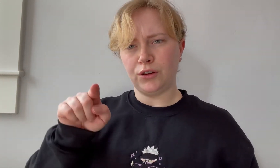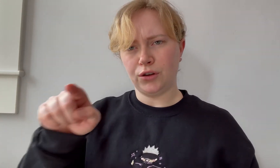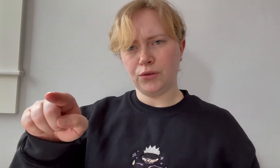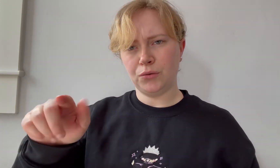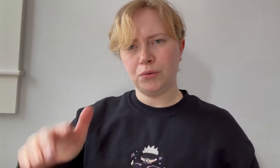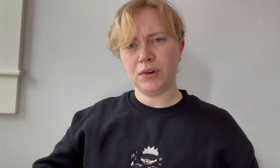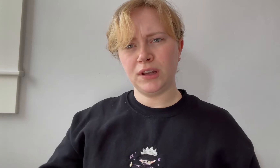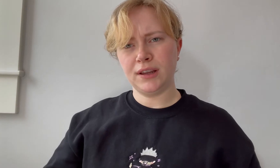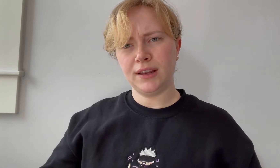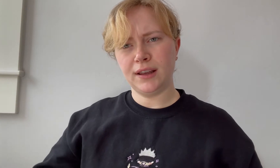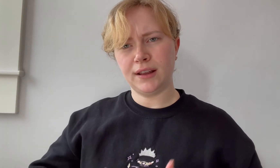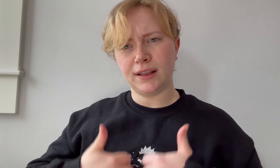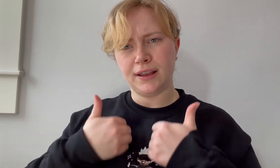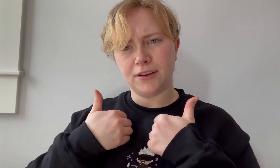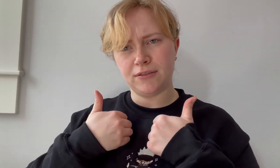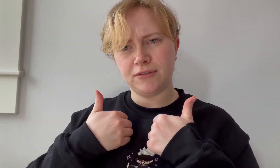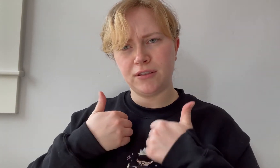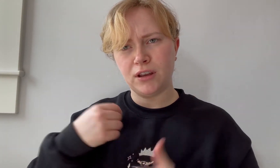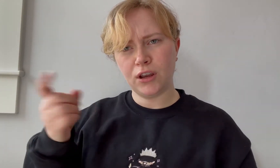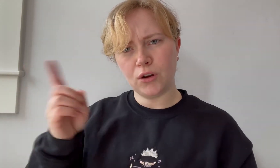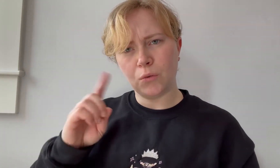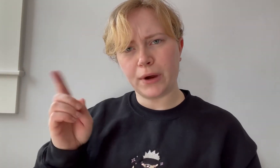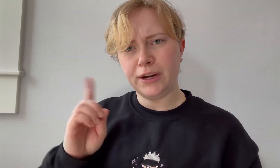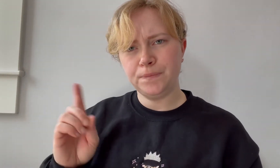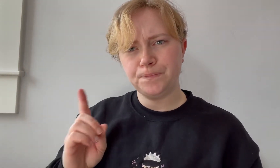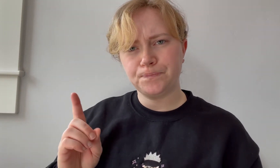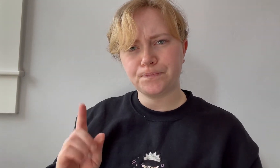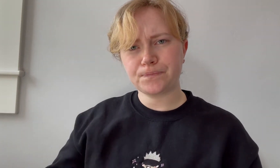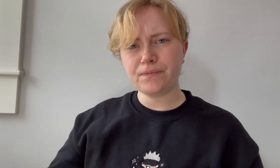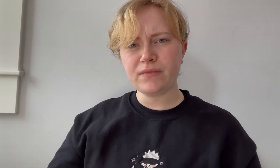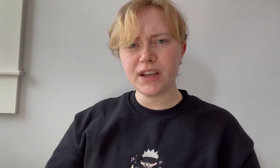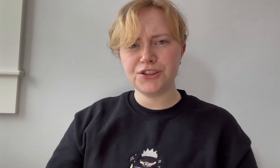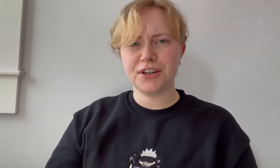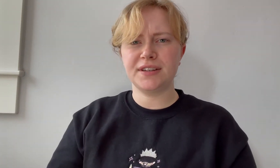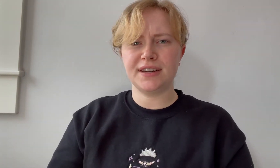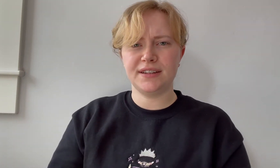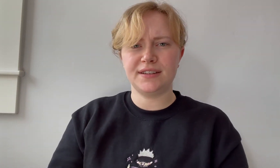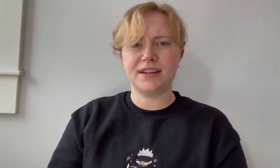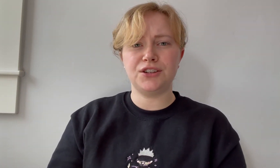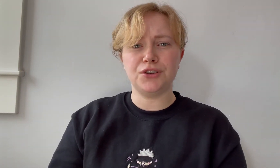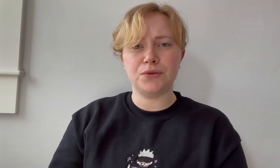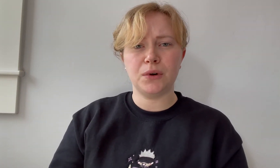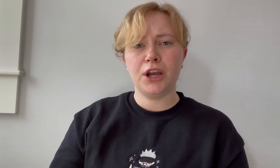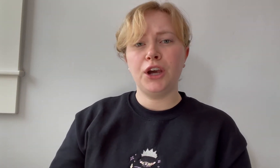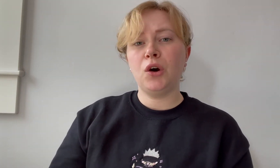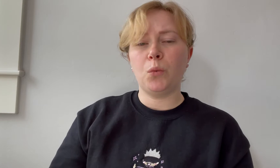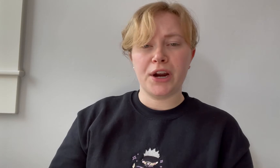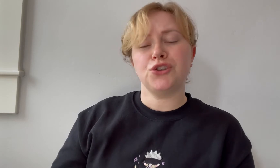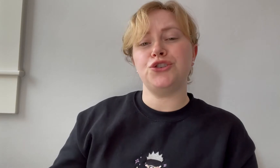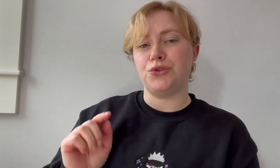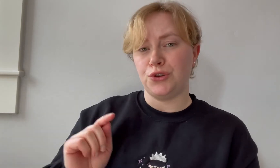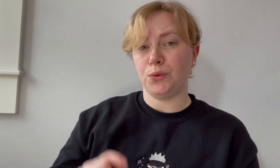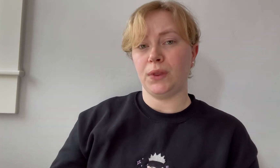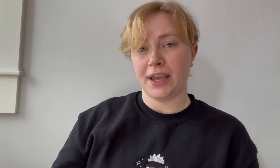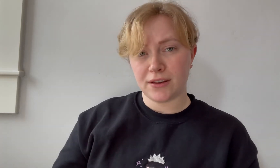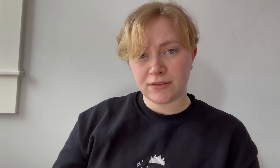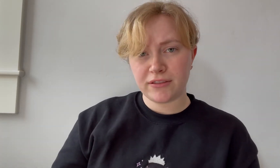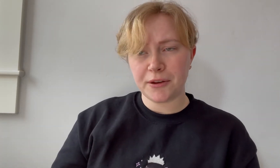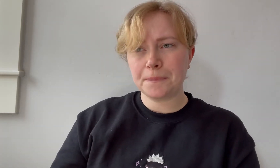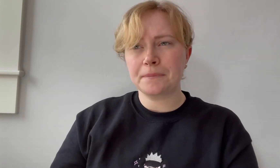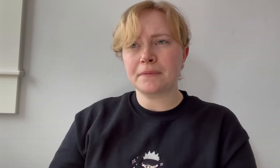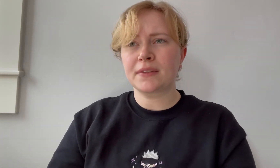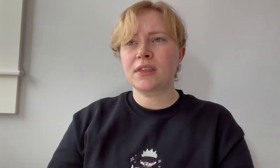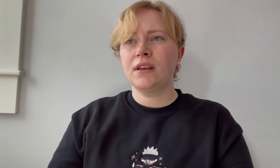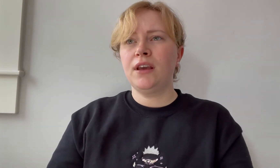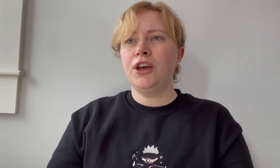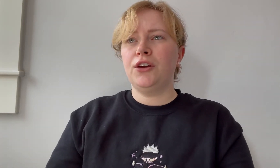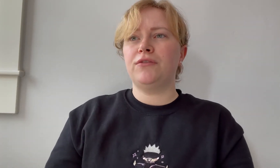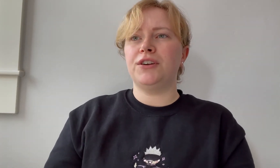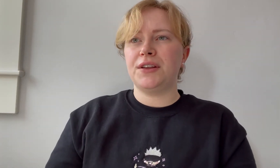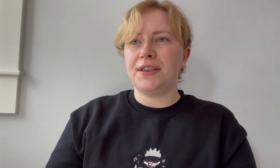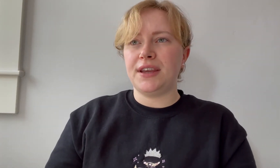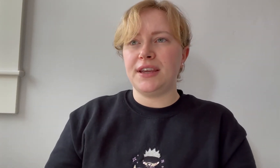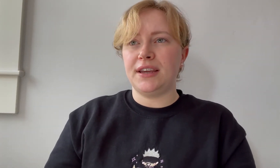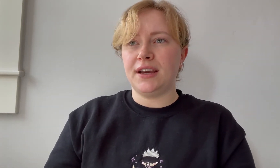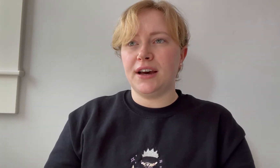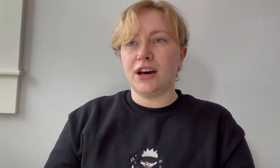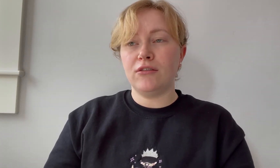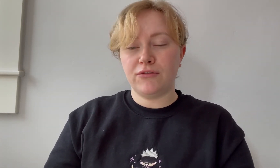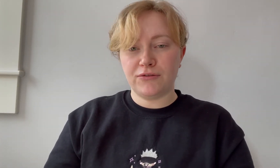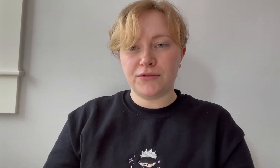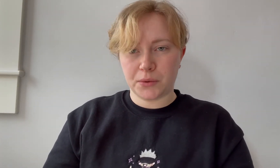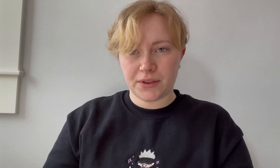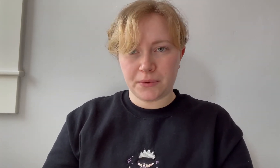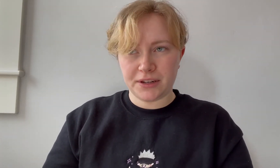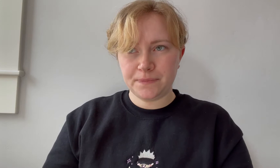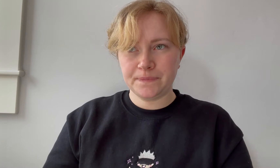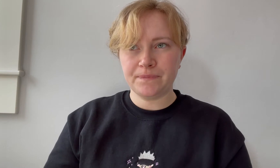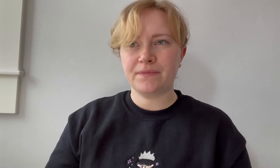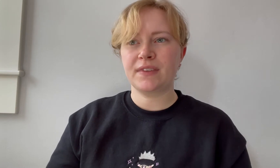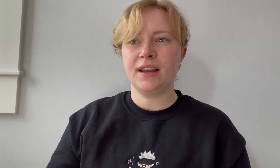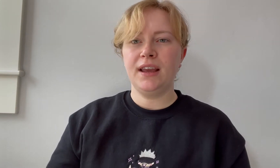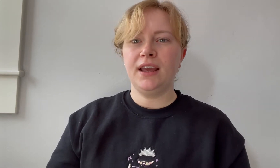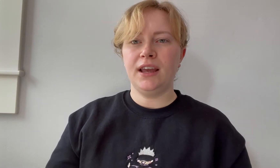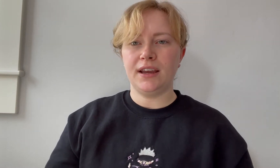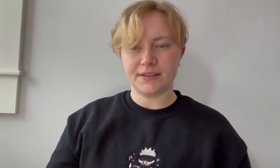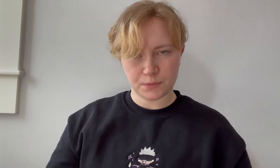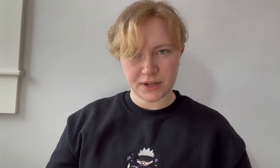you live where this translates into where do you live for the uh fourth one is one